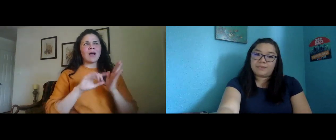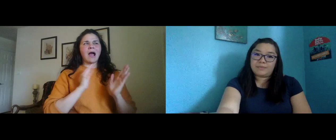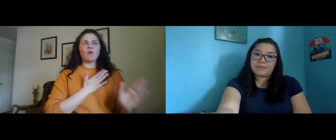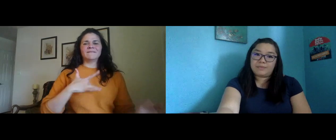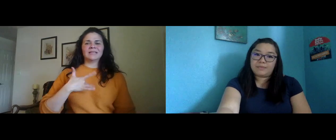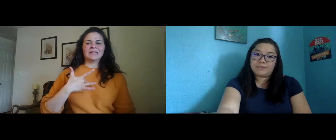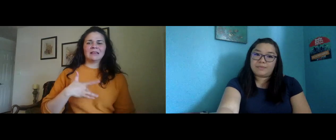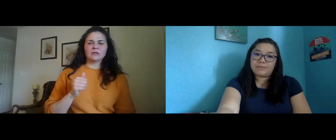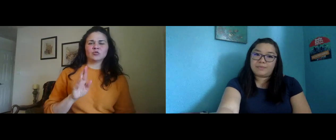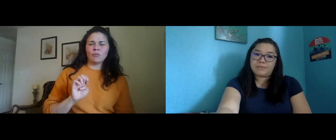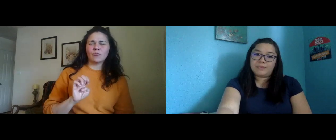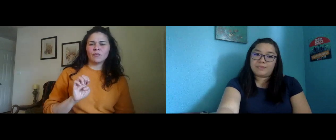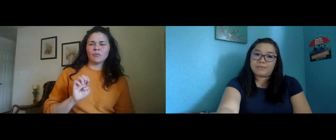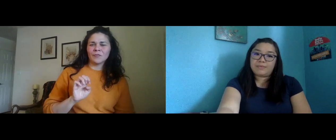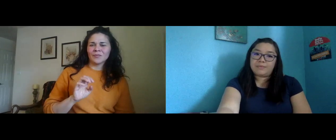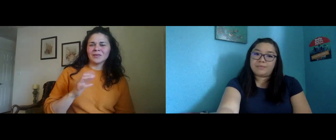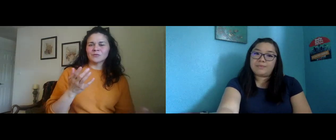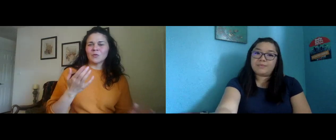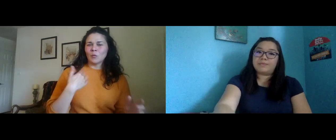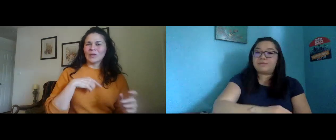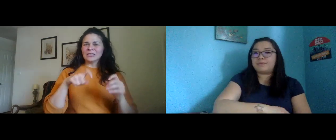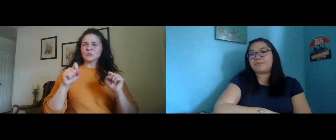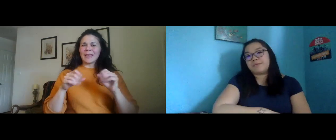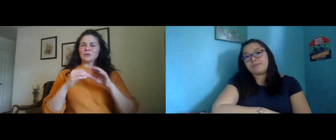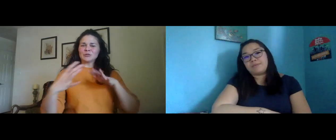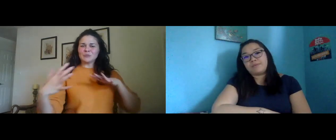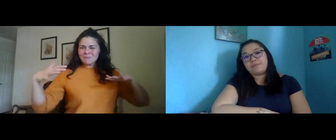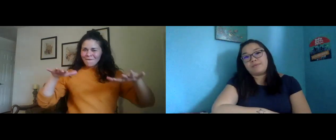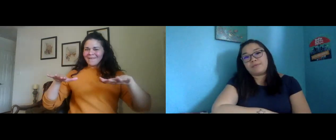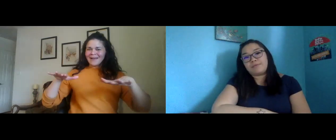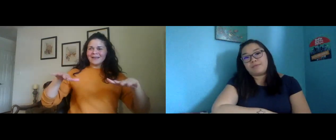our stories and our feelings. We need to shift our energies and narratives to capture these feelings: